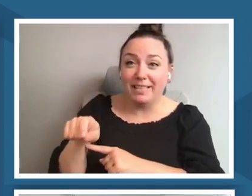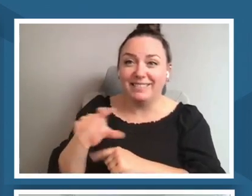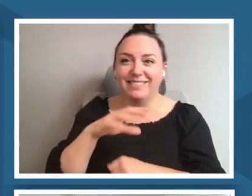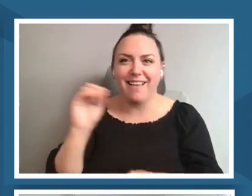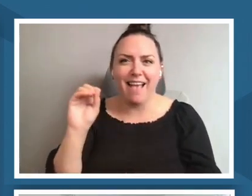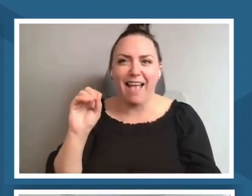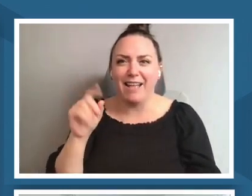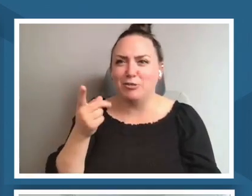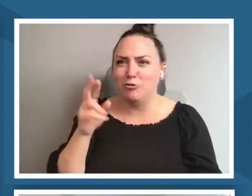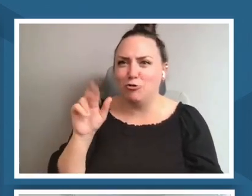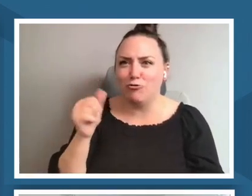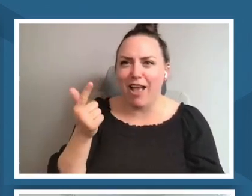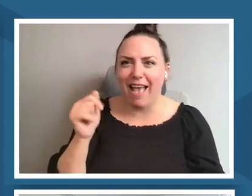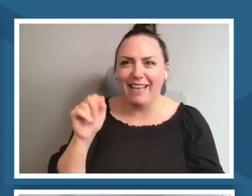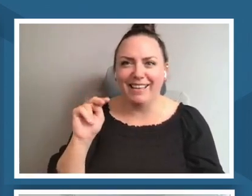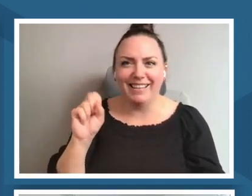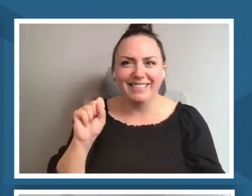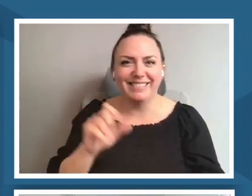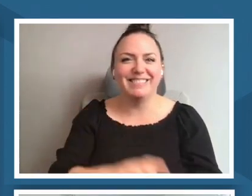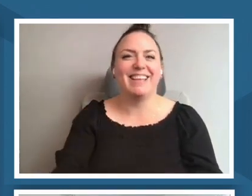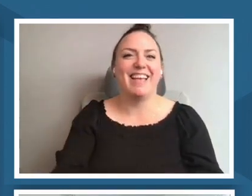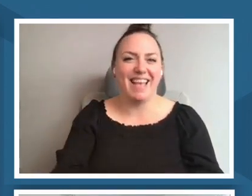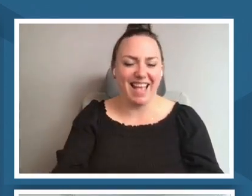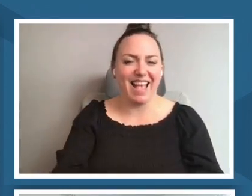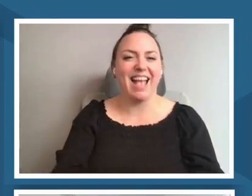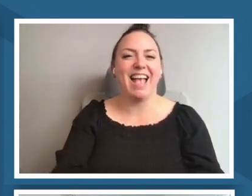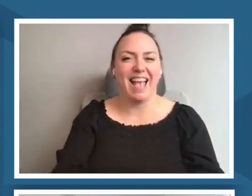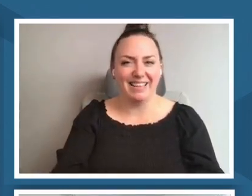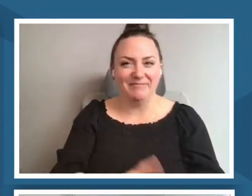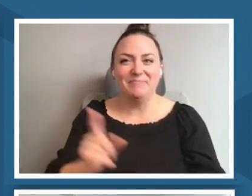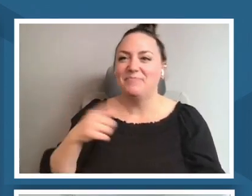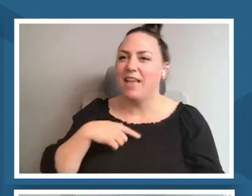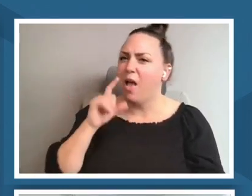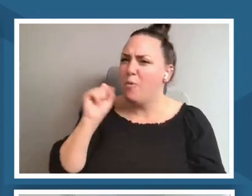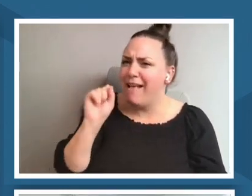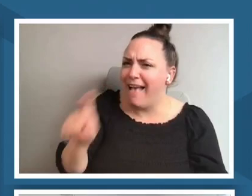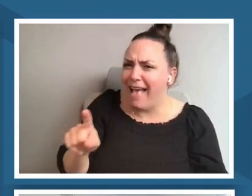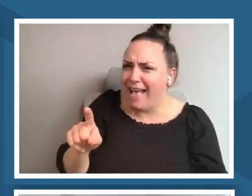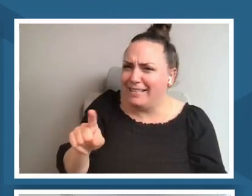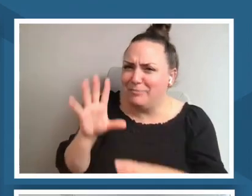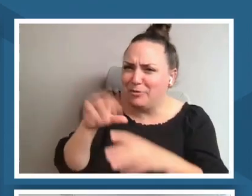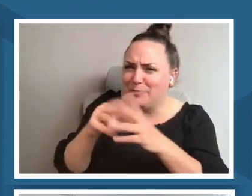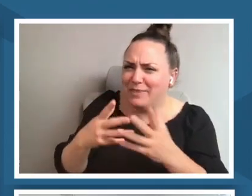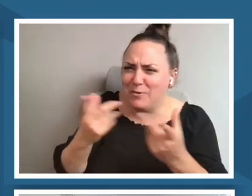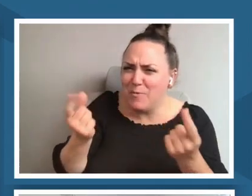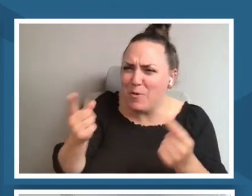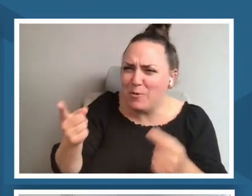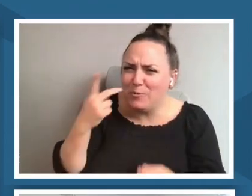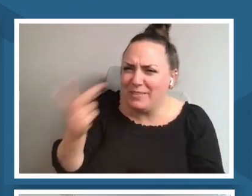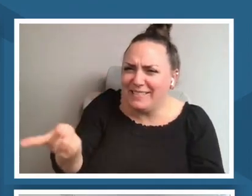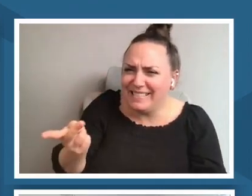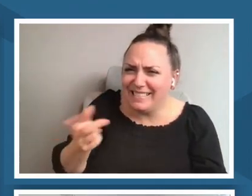if we were i would ask that participant what do you see that makes you say that